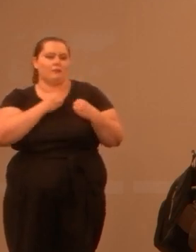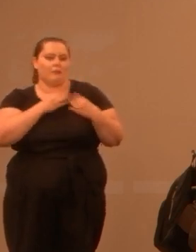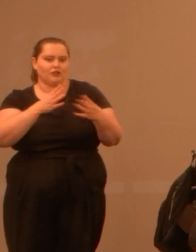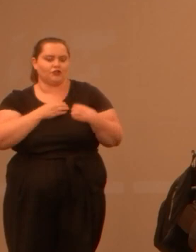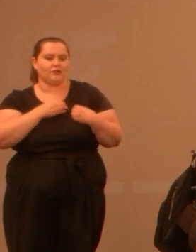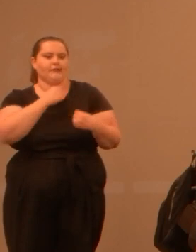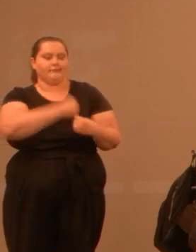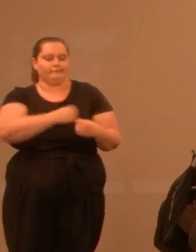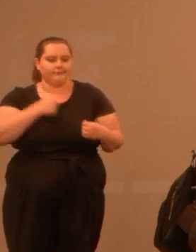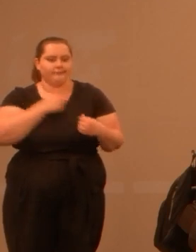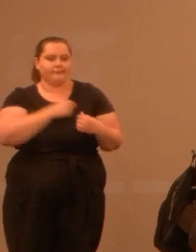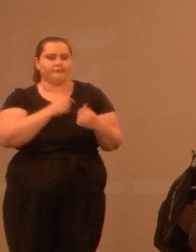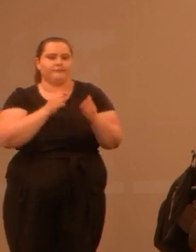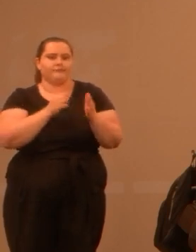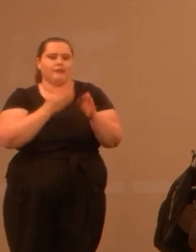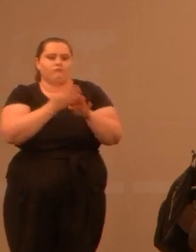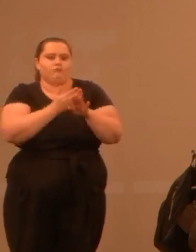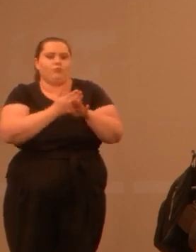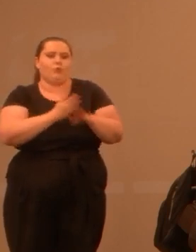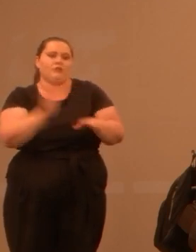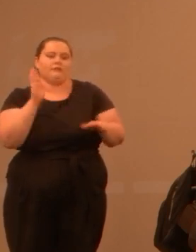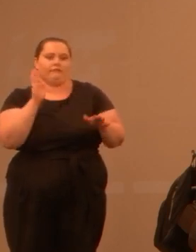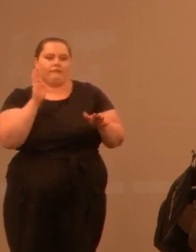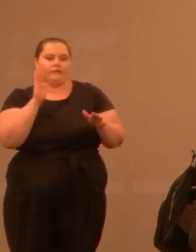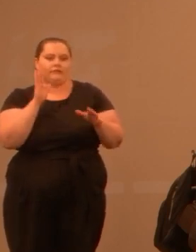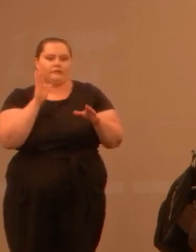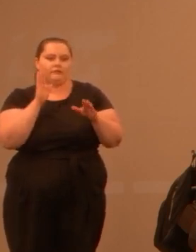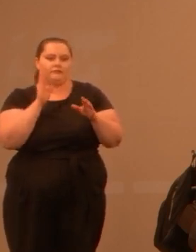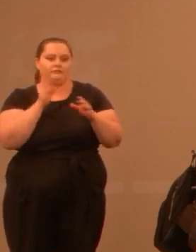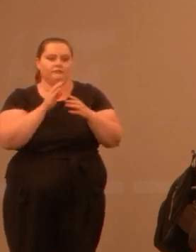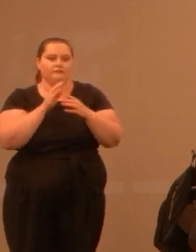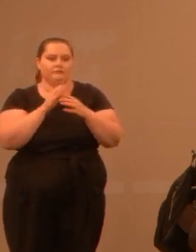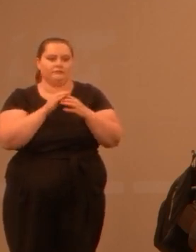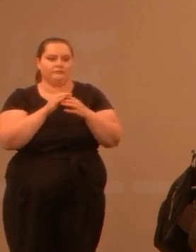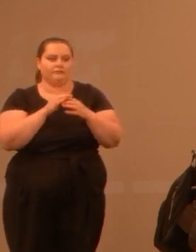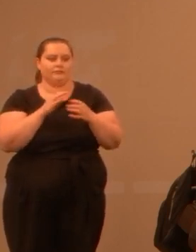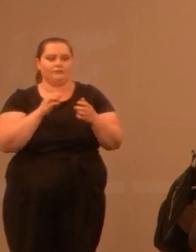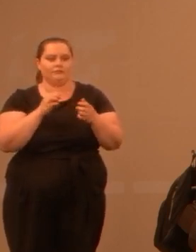approach to inclusiveness that the Australian Access Awards demonstrate,